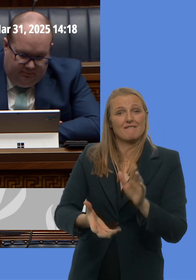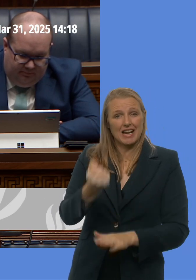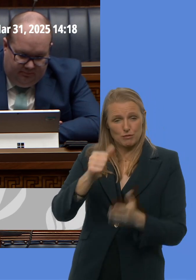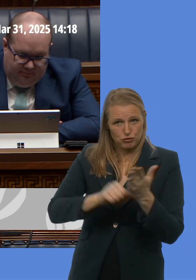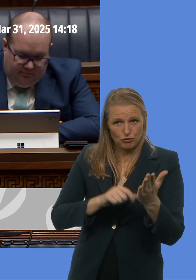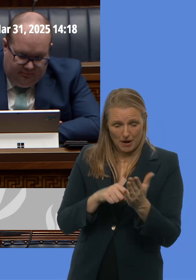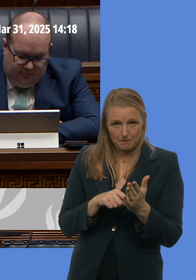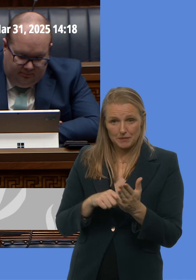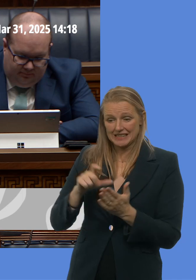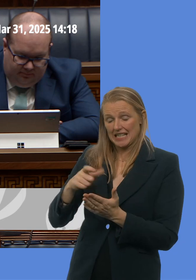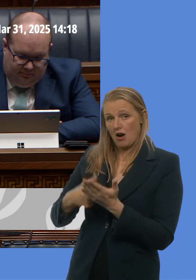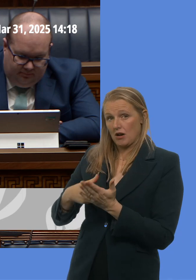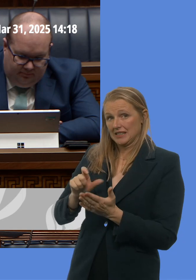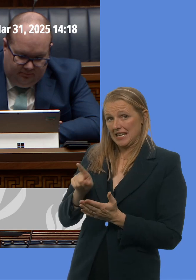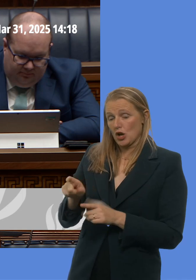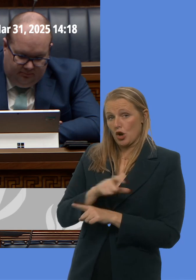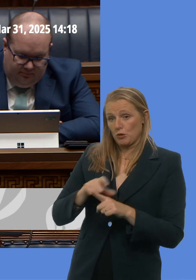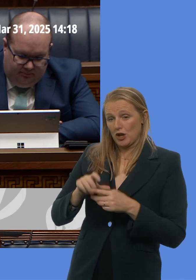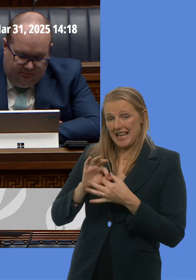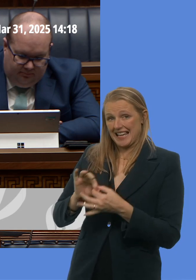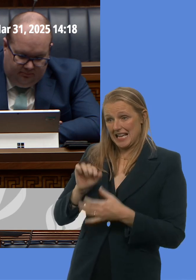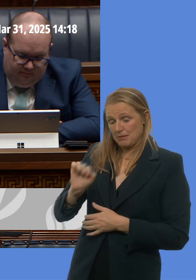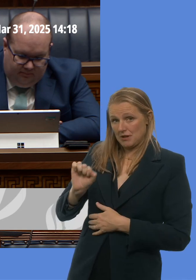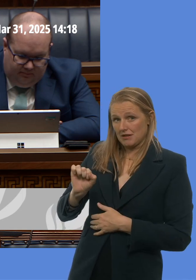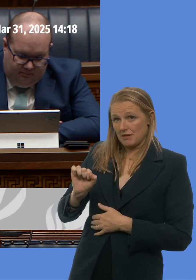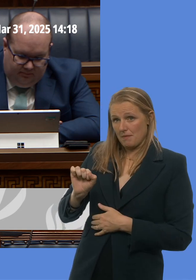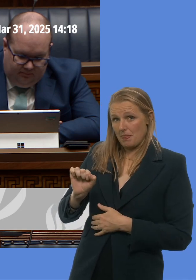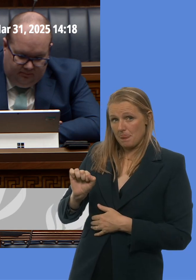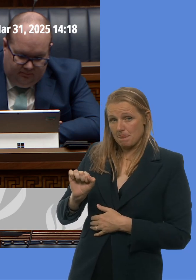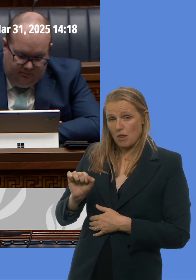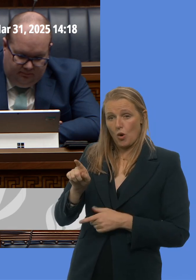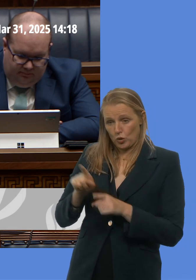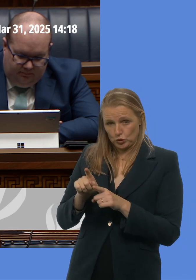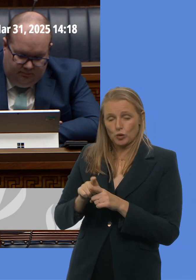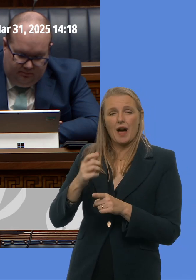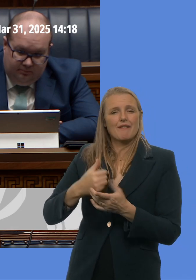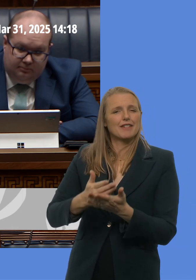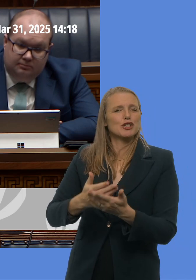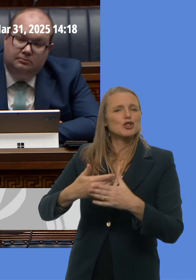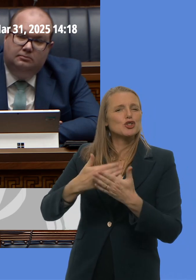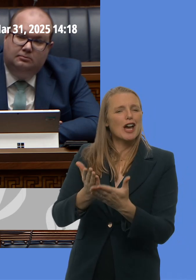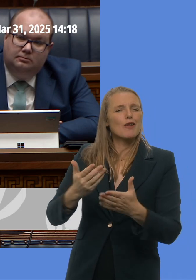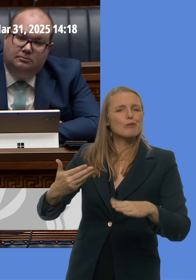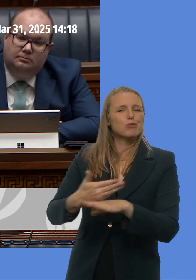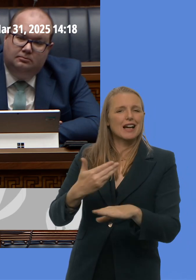CRC community engagement and the best sharing practice on effective approaches to peacebuilding, reconciliation and good